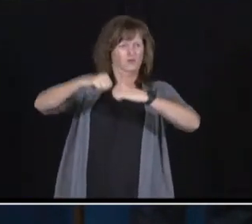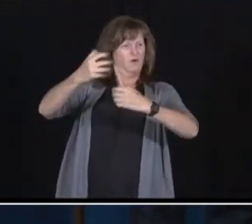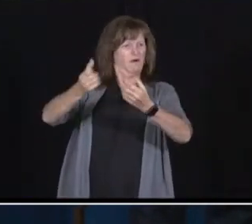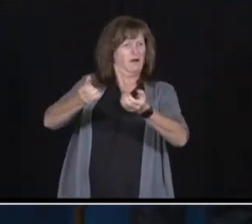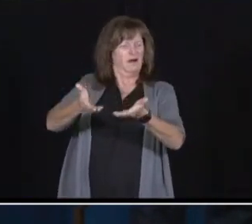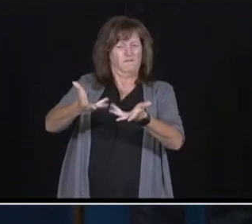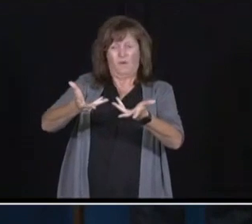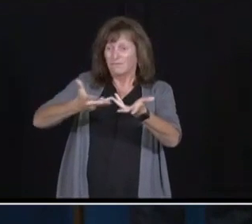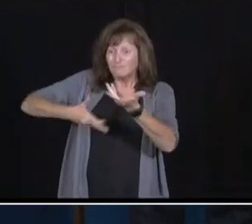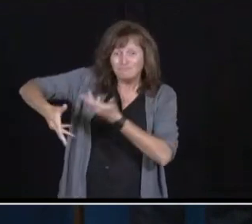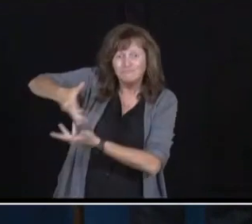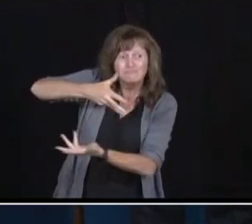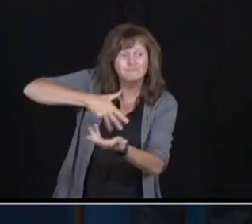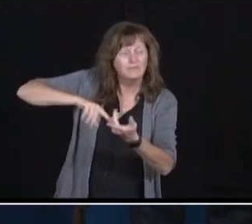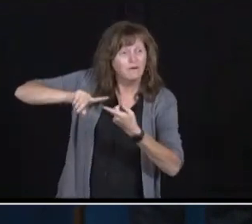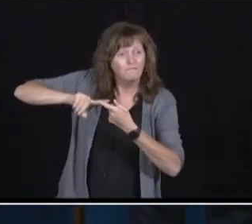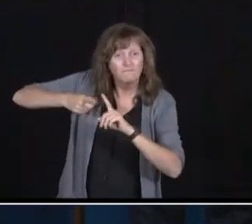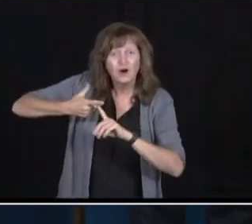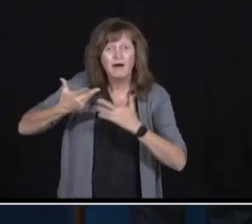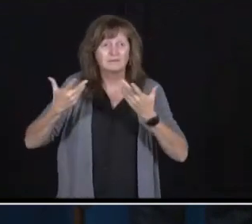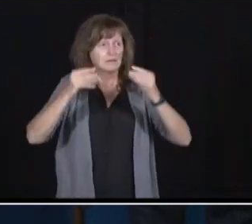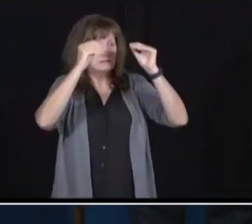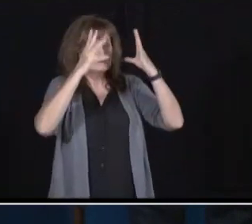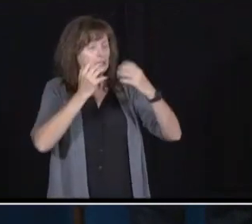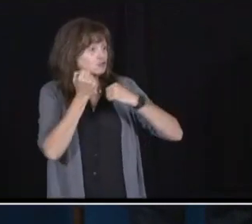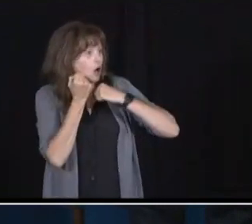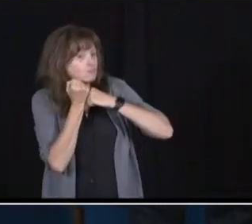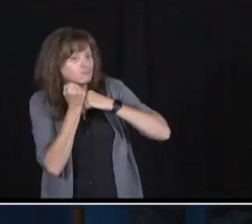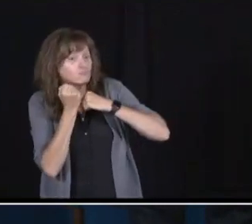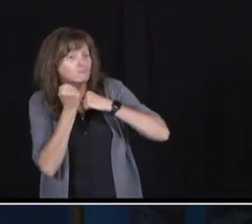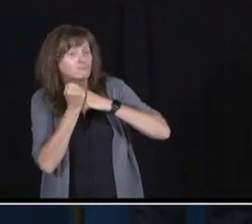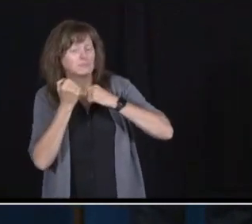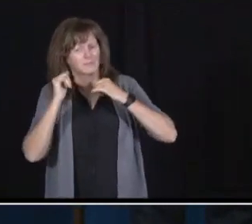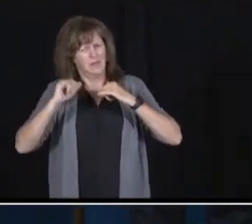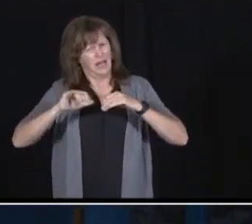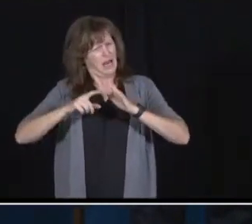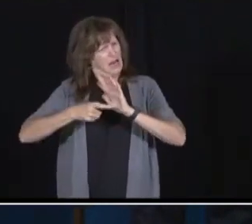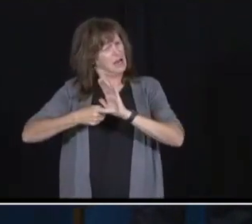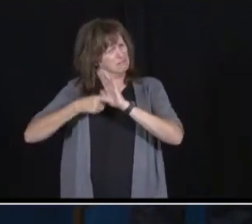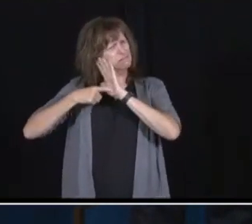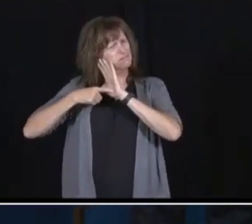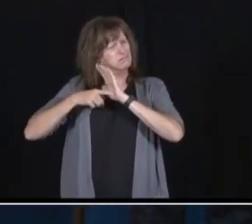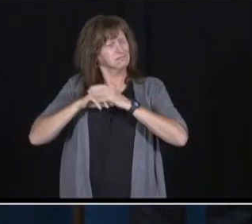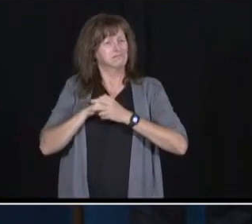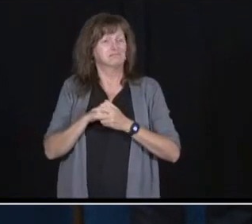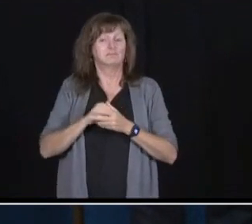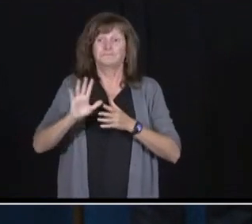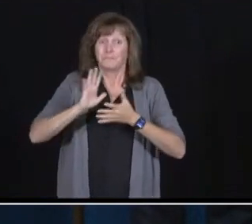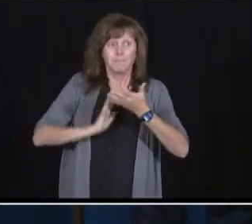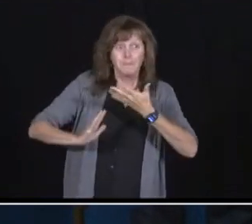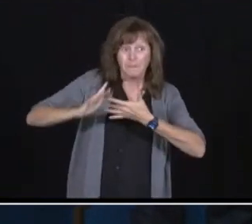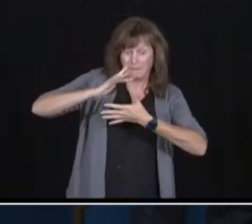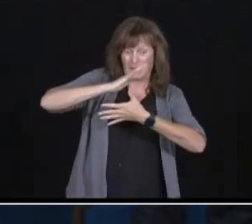They need the social interaction. They need to support other teachers and peers. And we will always keep their health and safety first.